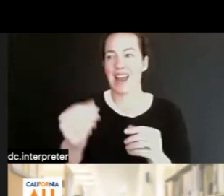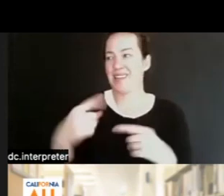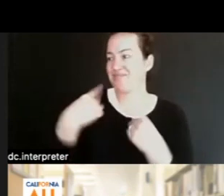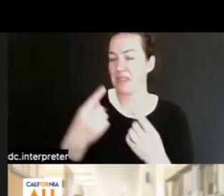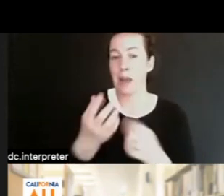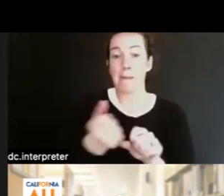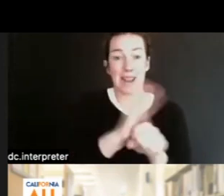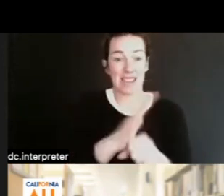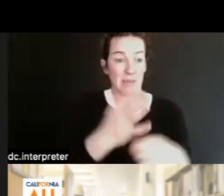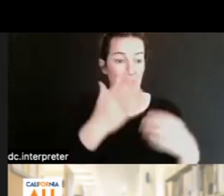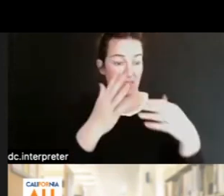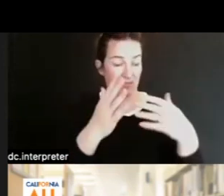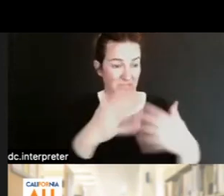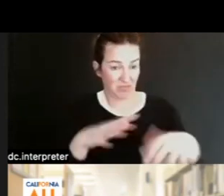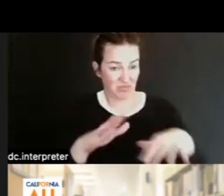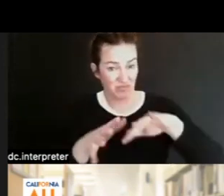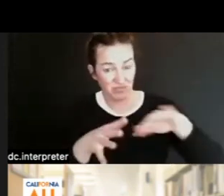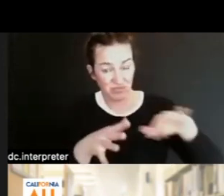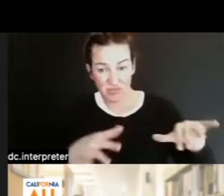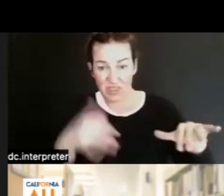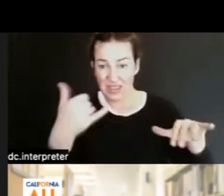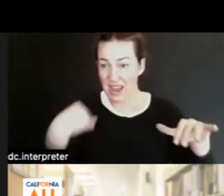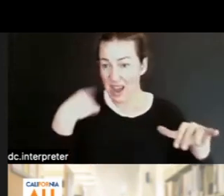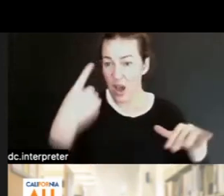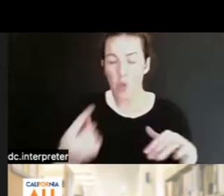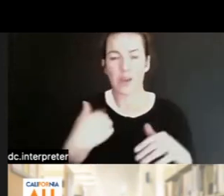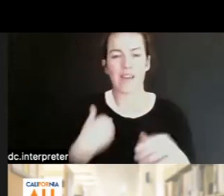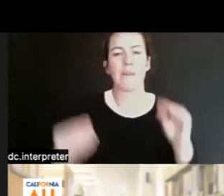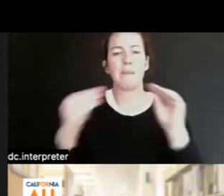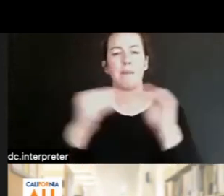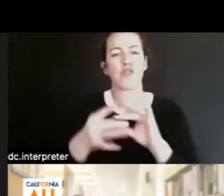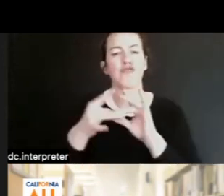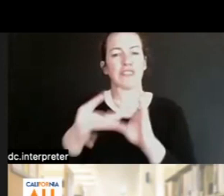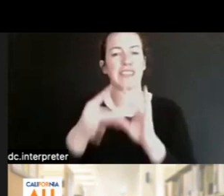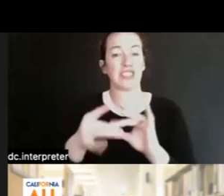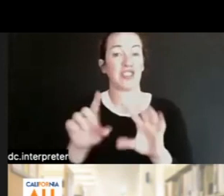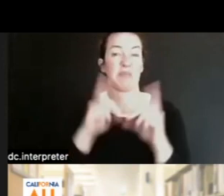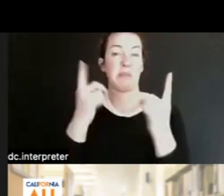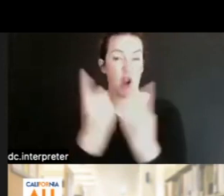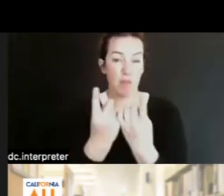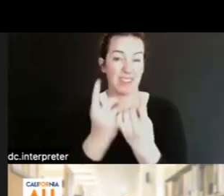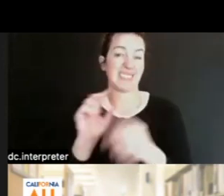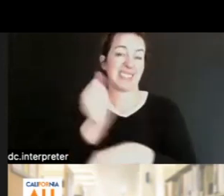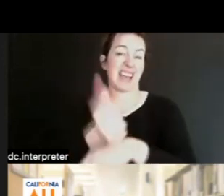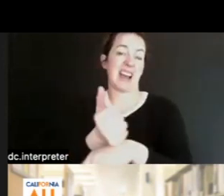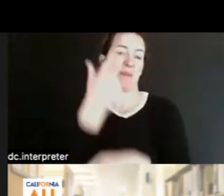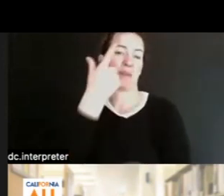That's basically it, we created a whole External Relations department, because we felt that we have